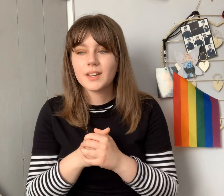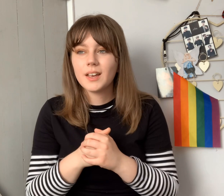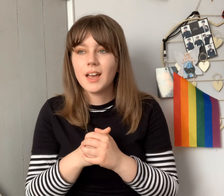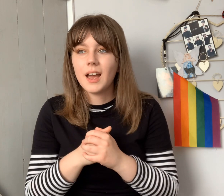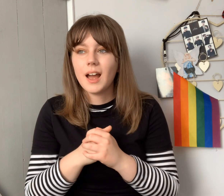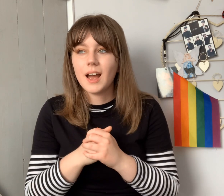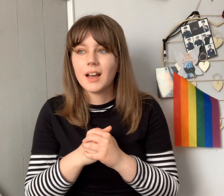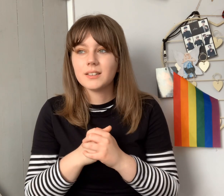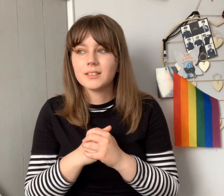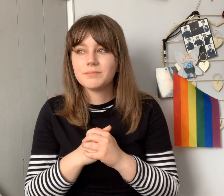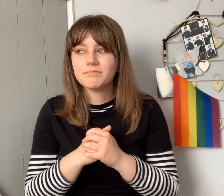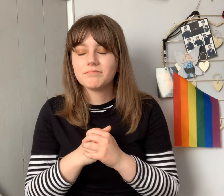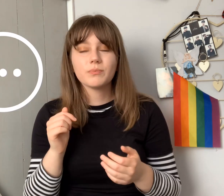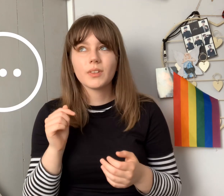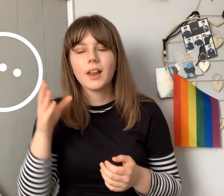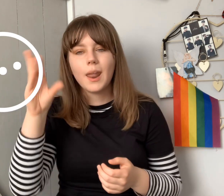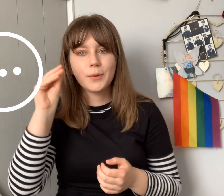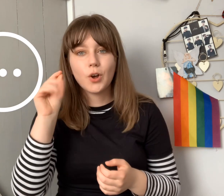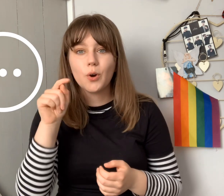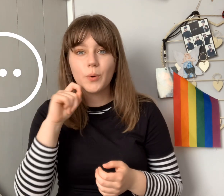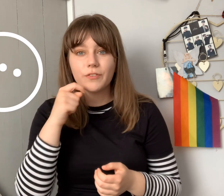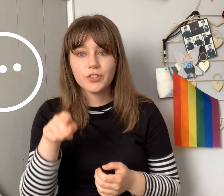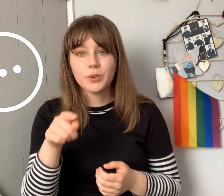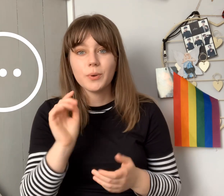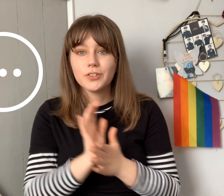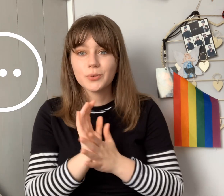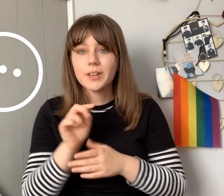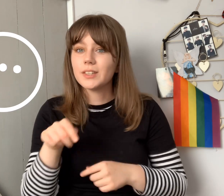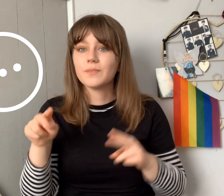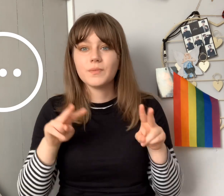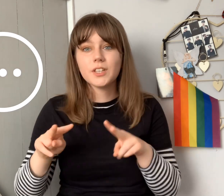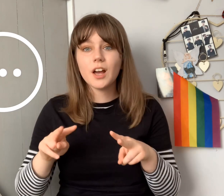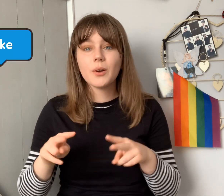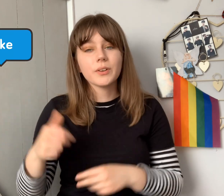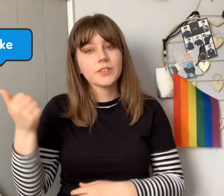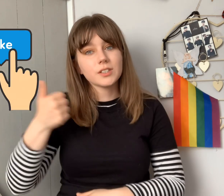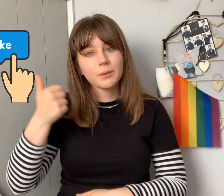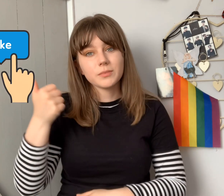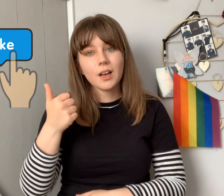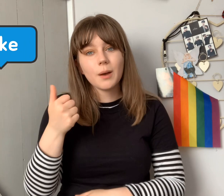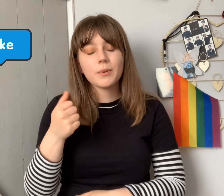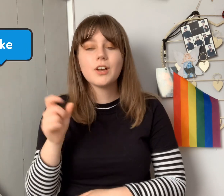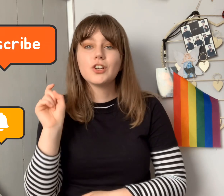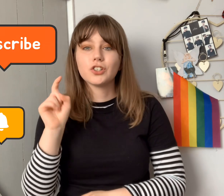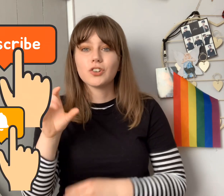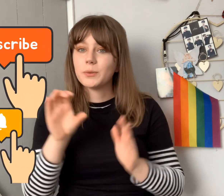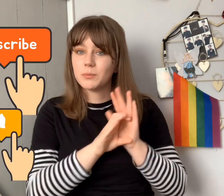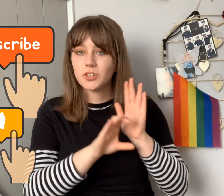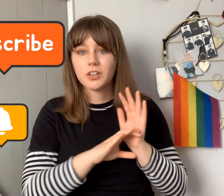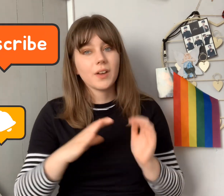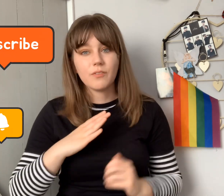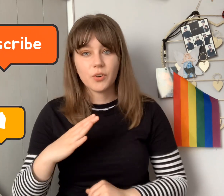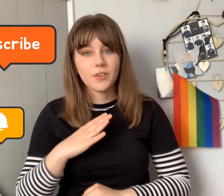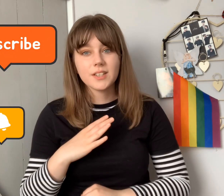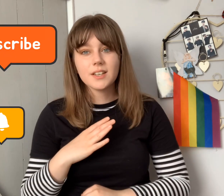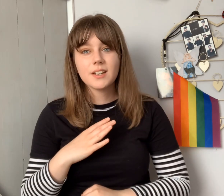And let me know if you have enjoyed this video Give this a thumbs up, subscribe to my channel if you haven't already